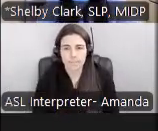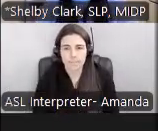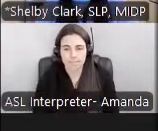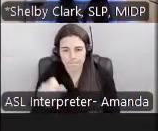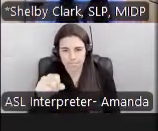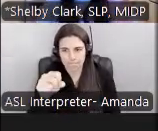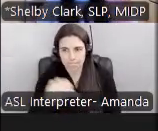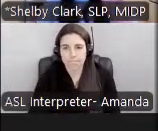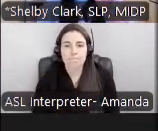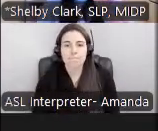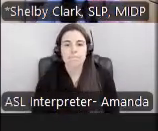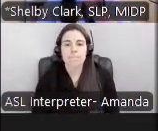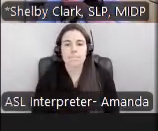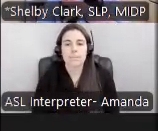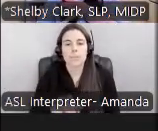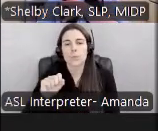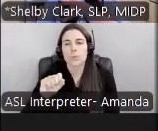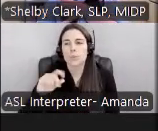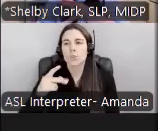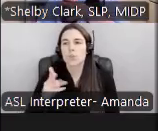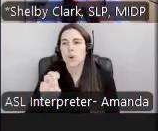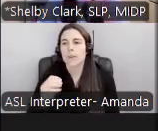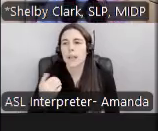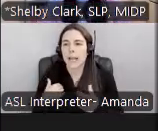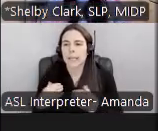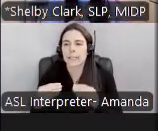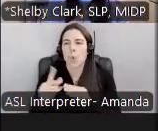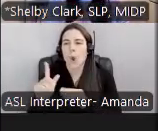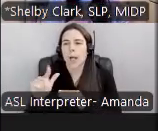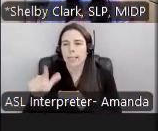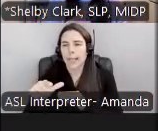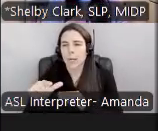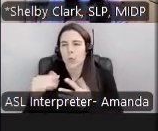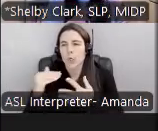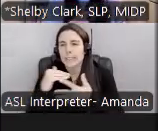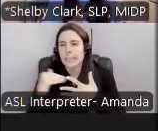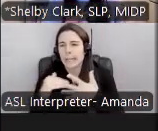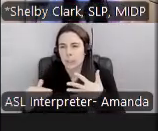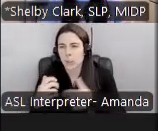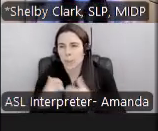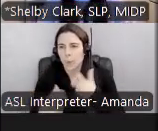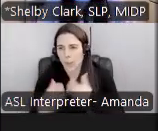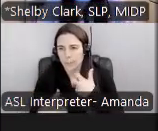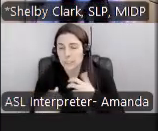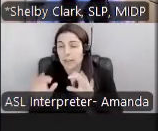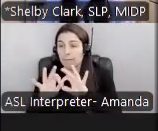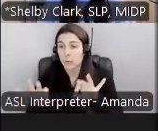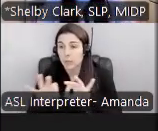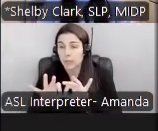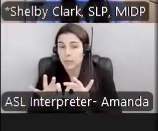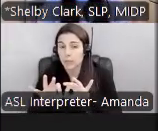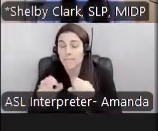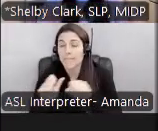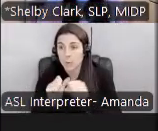So Sophie has more of those later stage problems, but her foundation and framing are solid, whereas Jack needs the